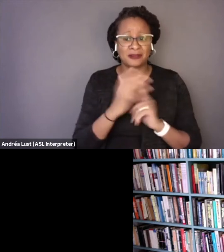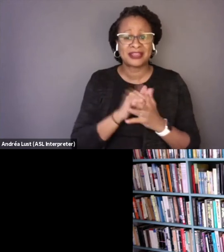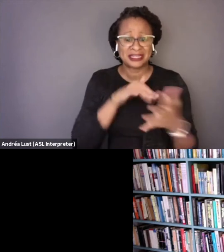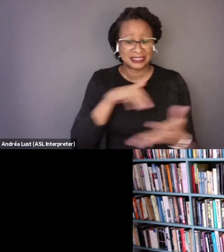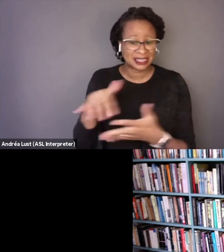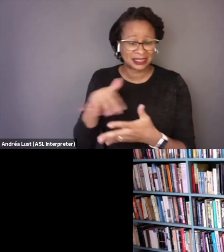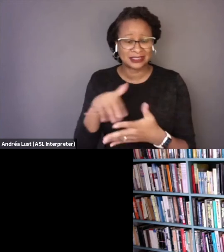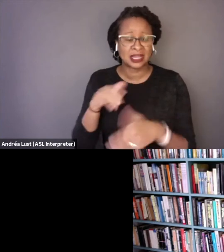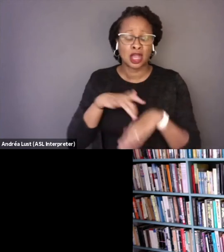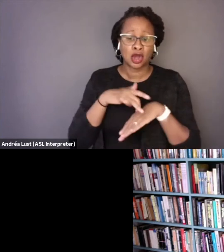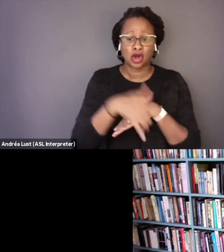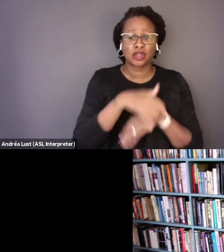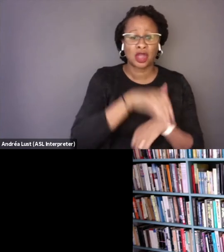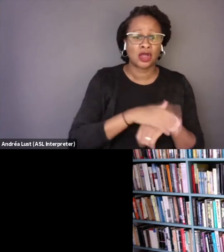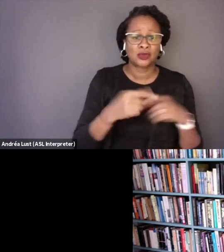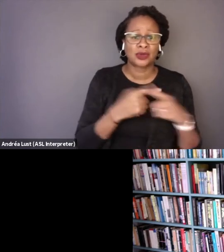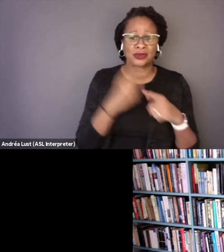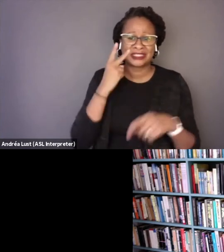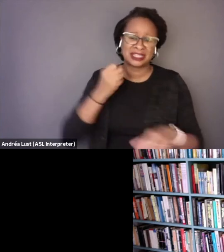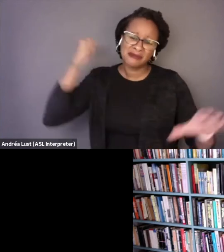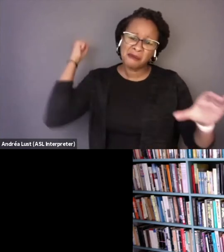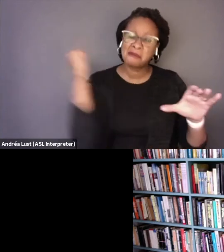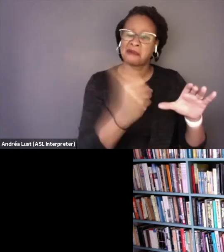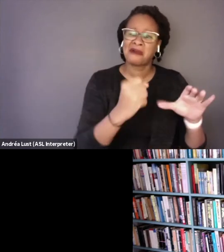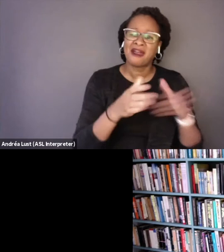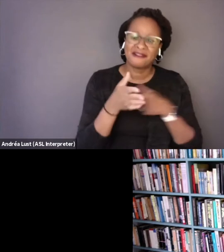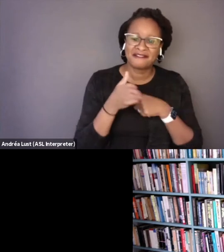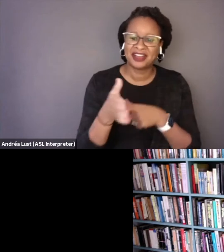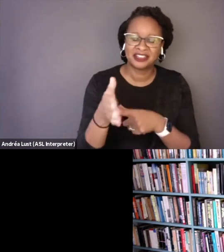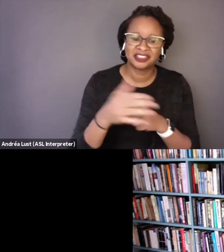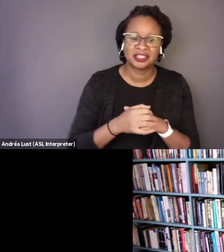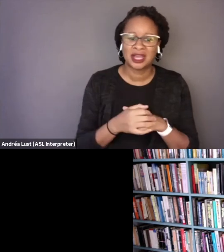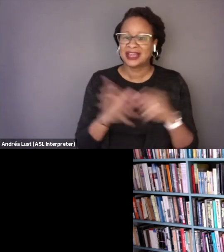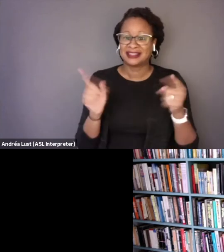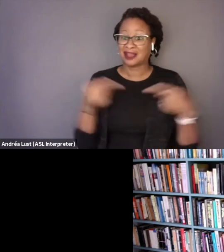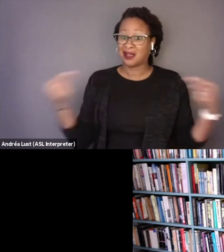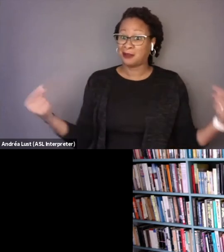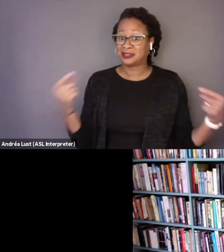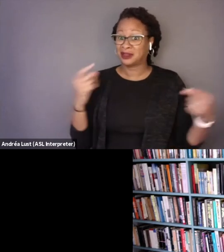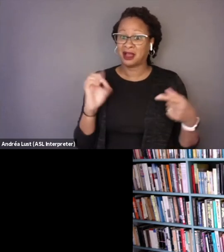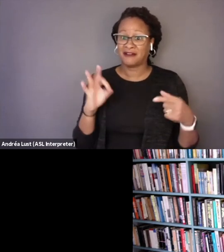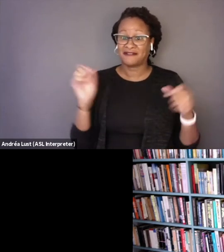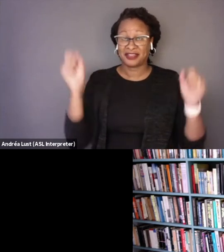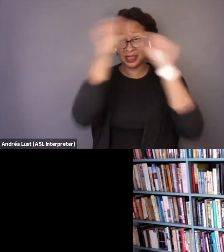Early on when we see him spearing fish and stuff it's sort of the antithesis of the image we have of Jacques Cousteau,